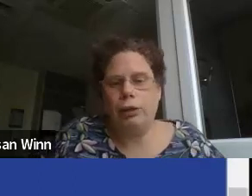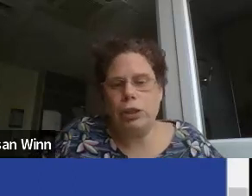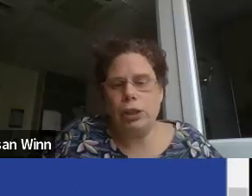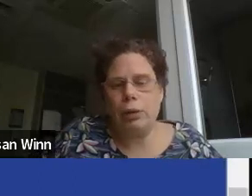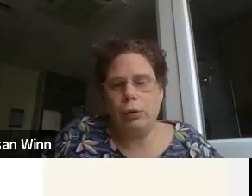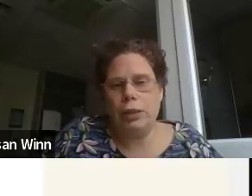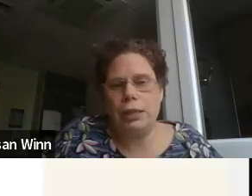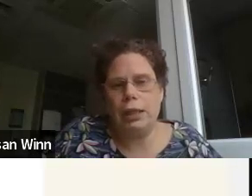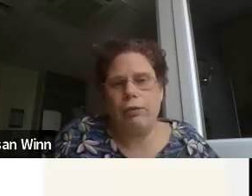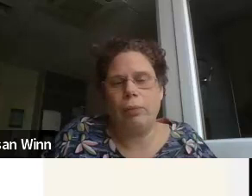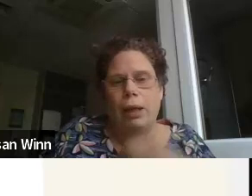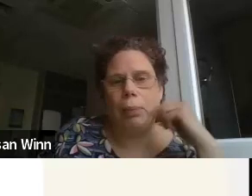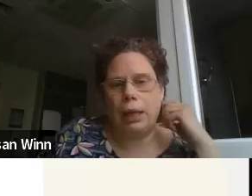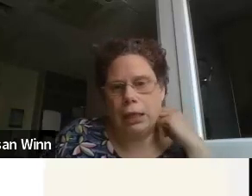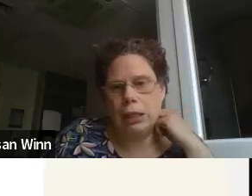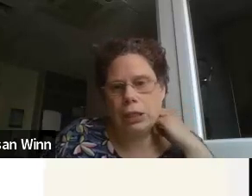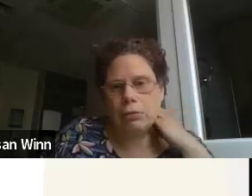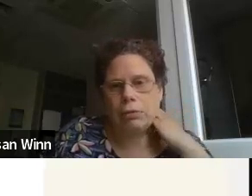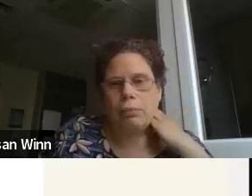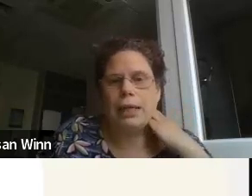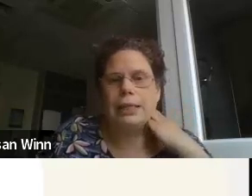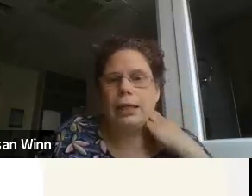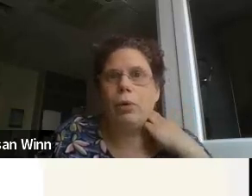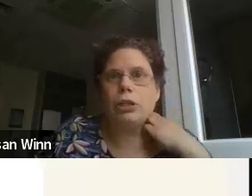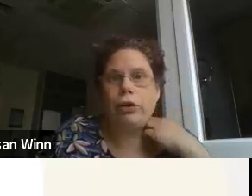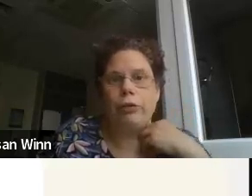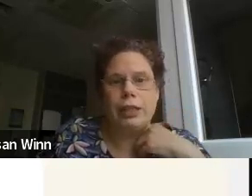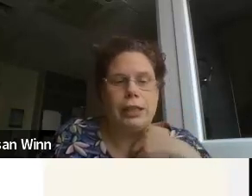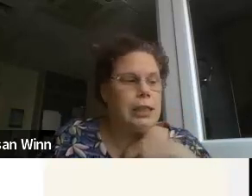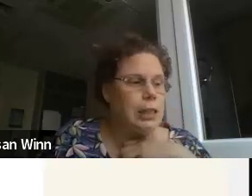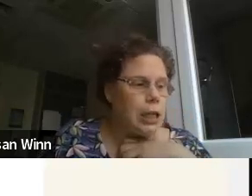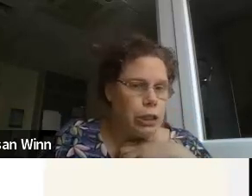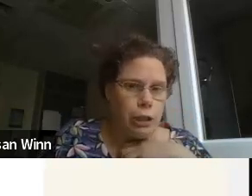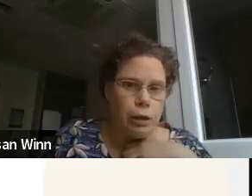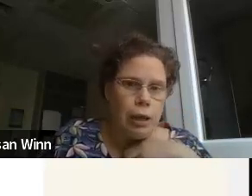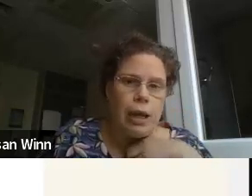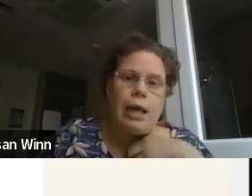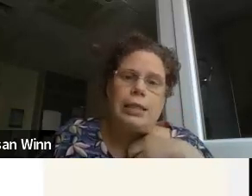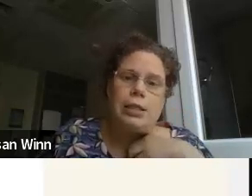You can see from that page basically what's covered in this section.